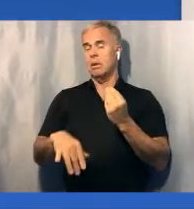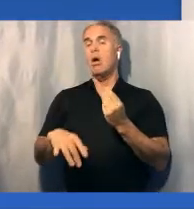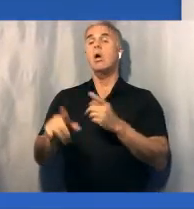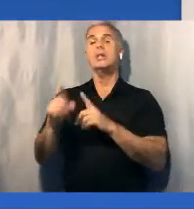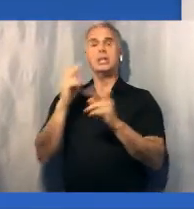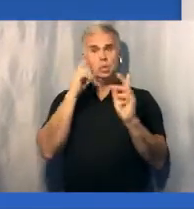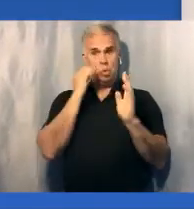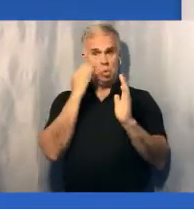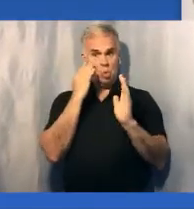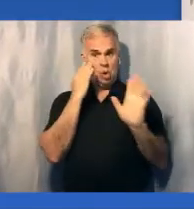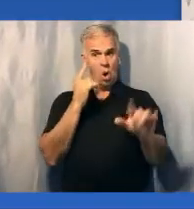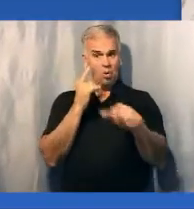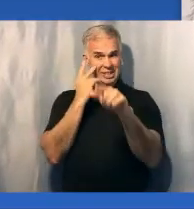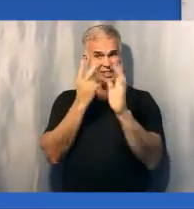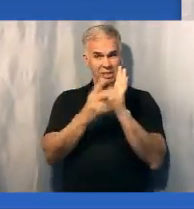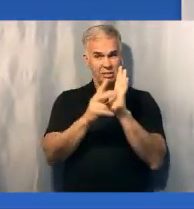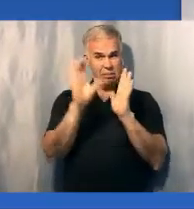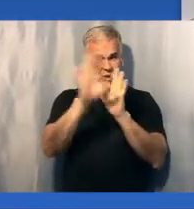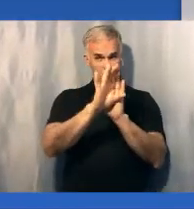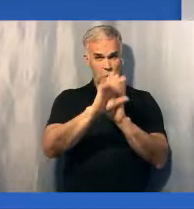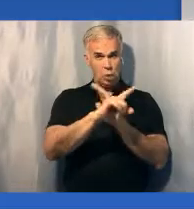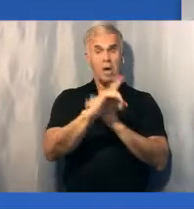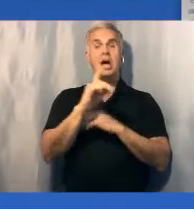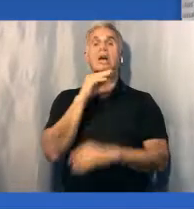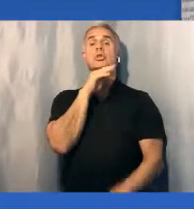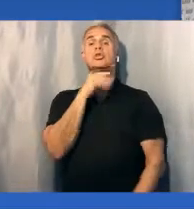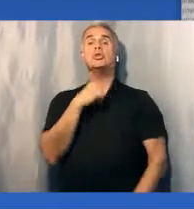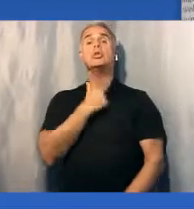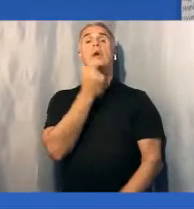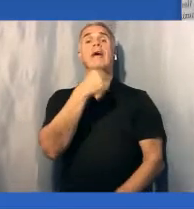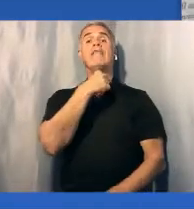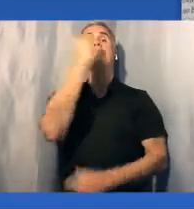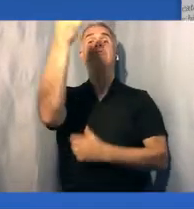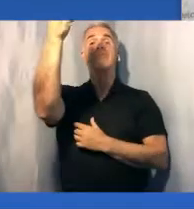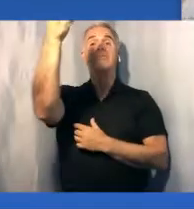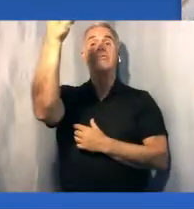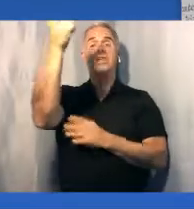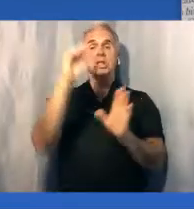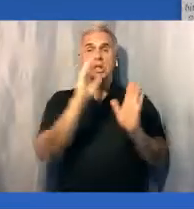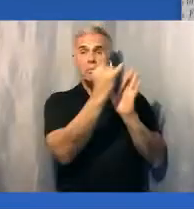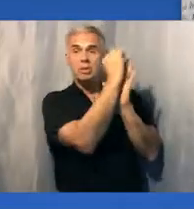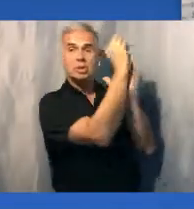into the biggest bald eagle nest? (So can you see the picture,